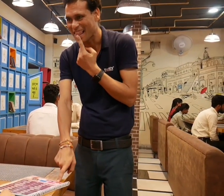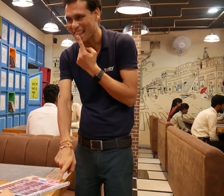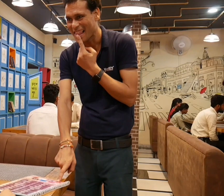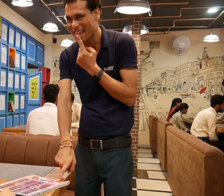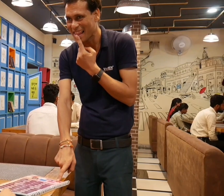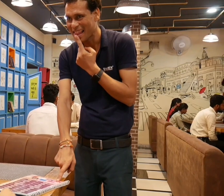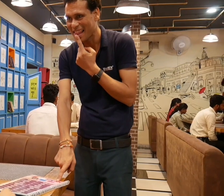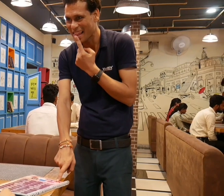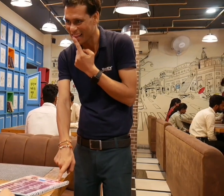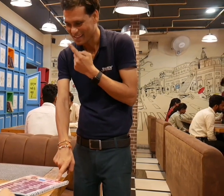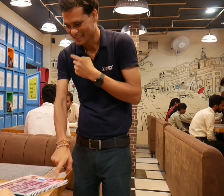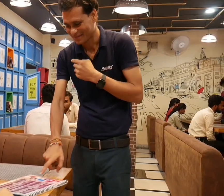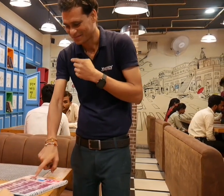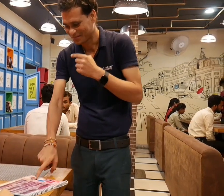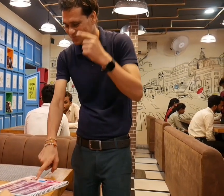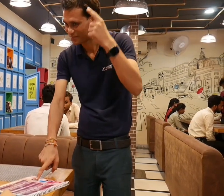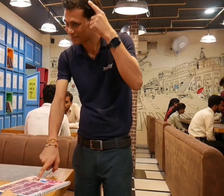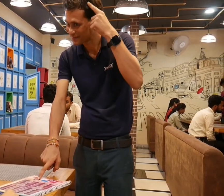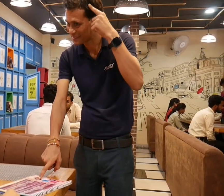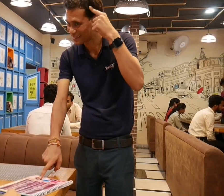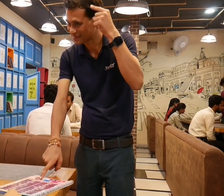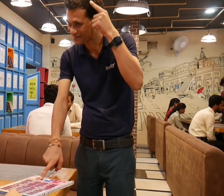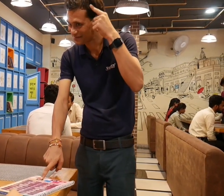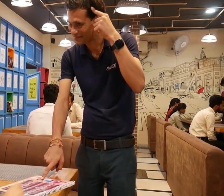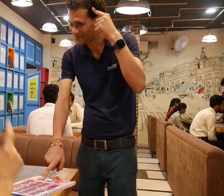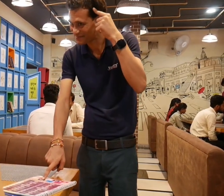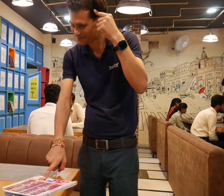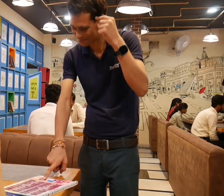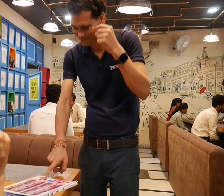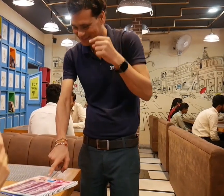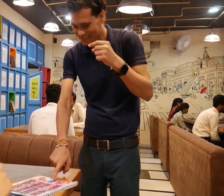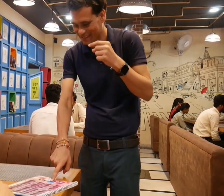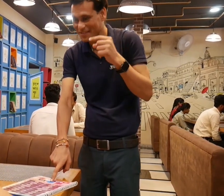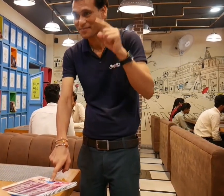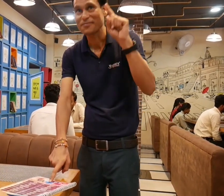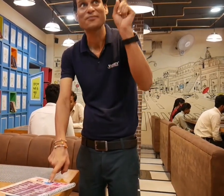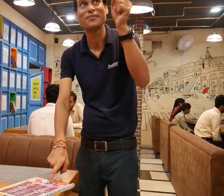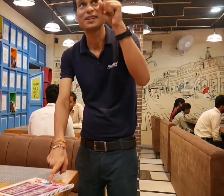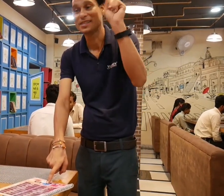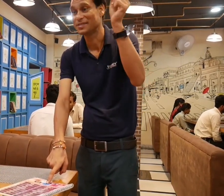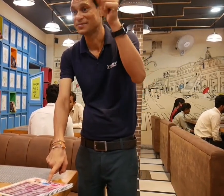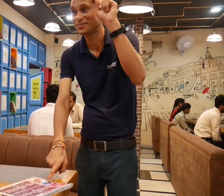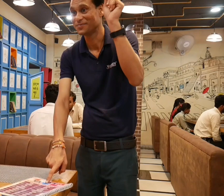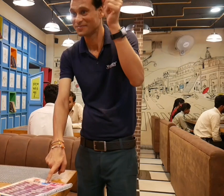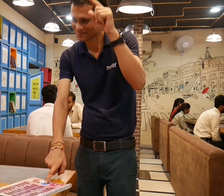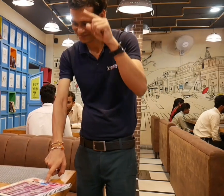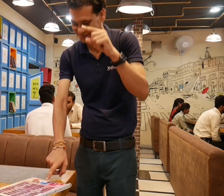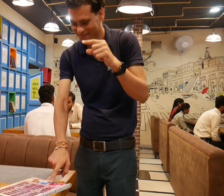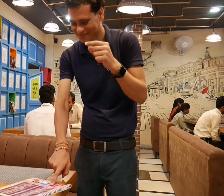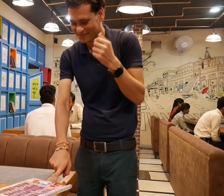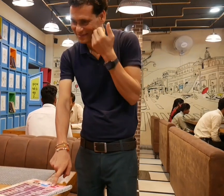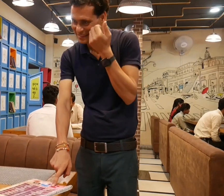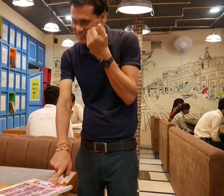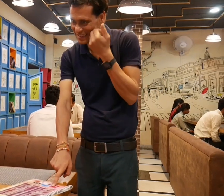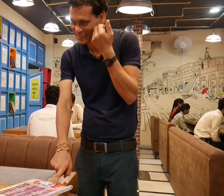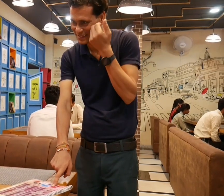red tongue, this is red black, black hair Sky, that's nice